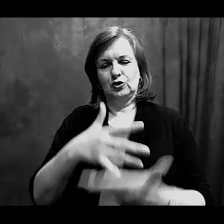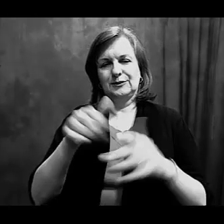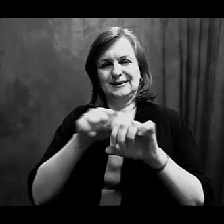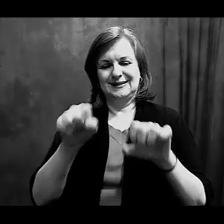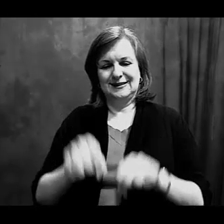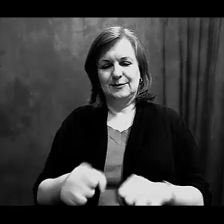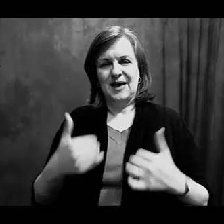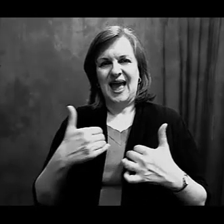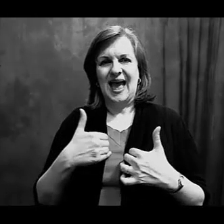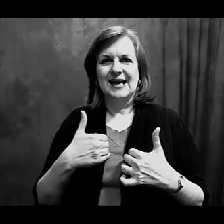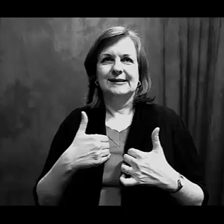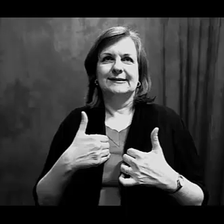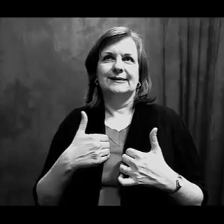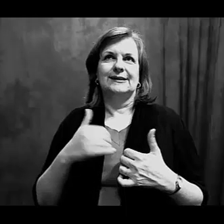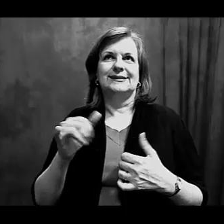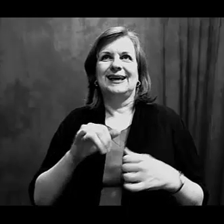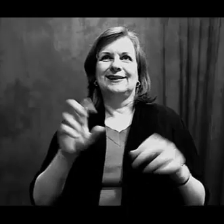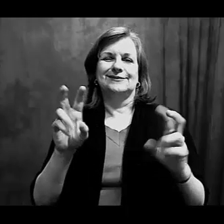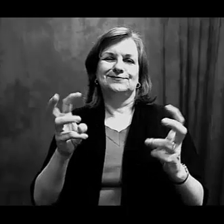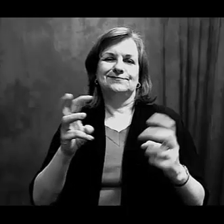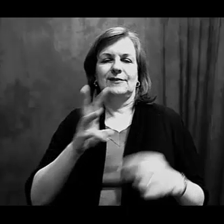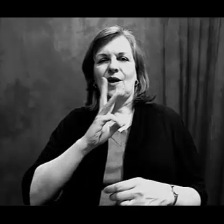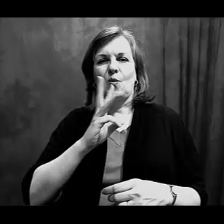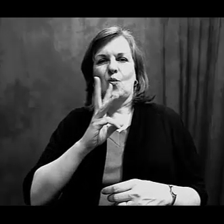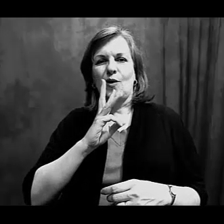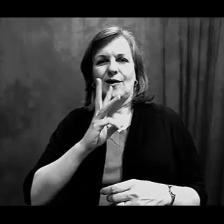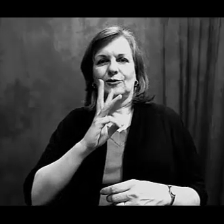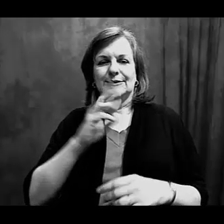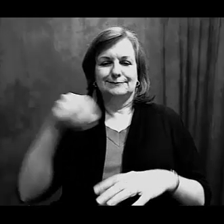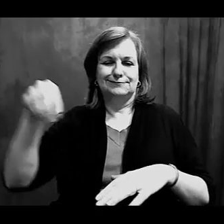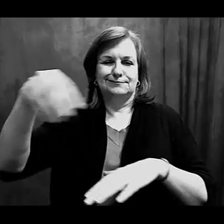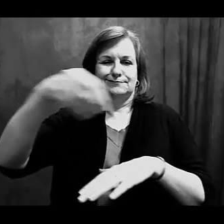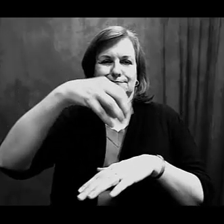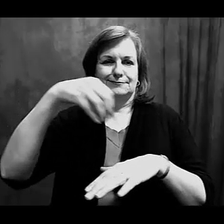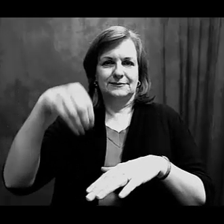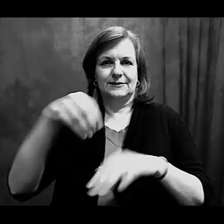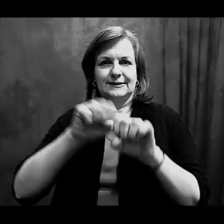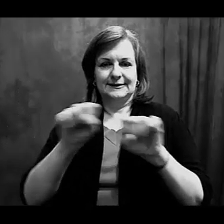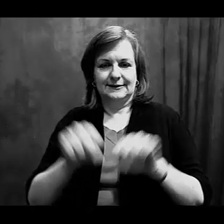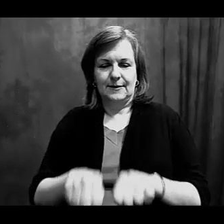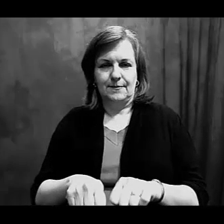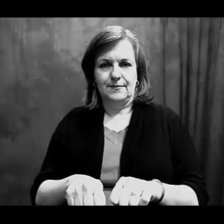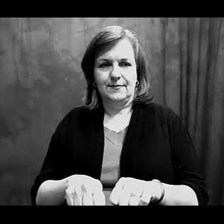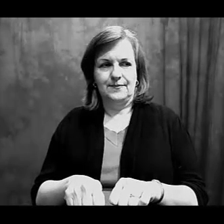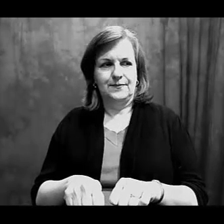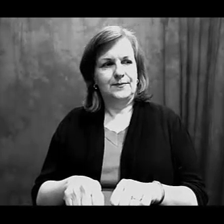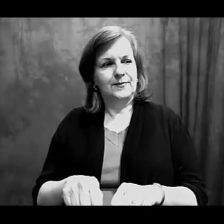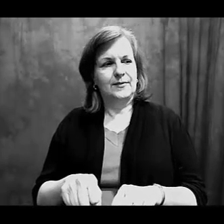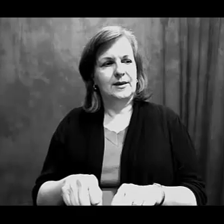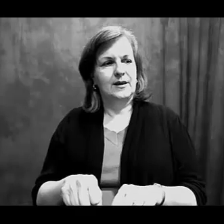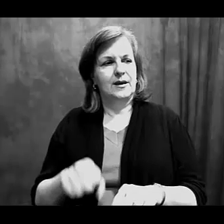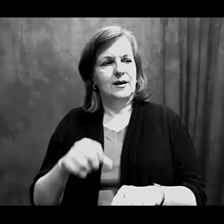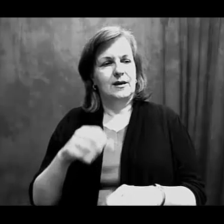essentially some sort of watering system basically where the blood is flowing along the back here